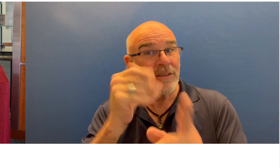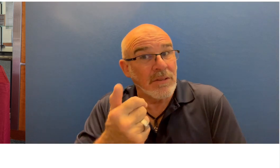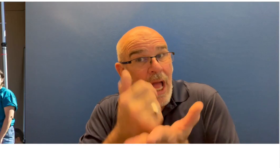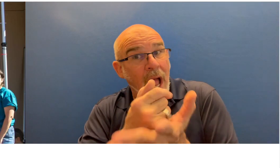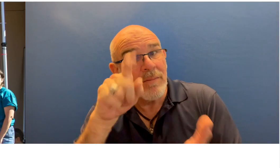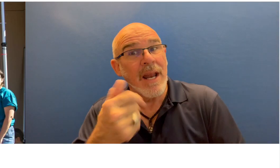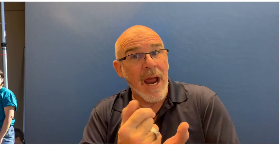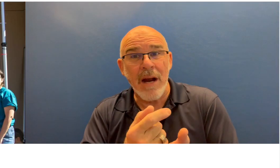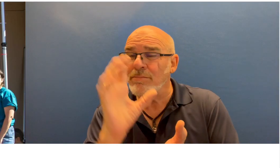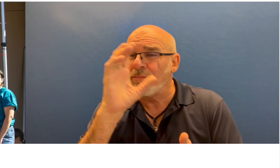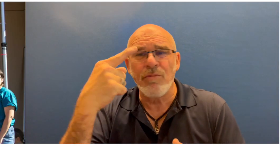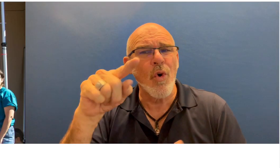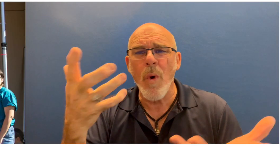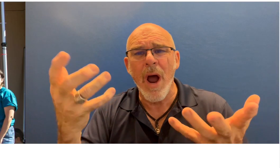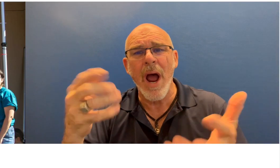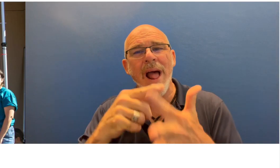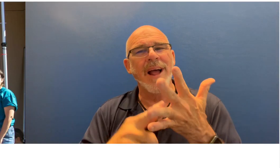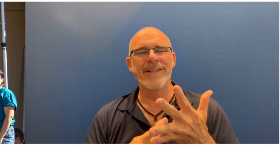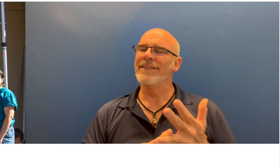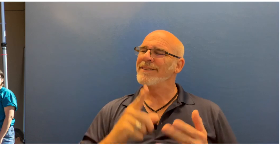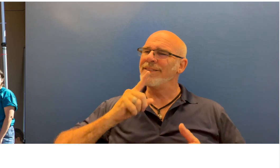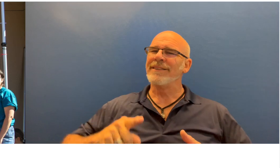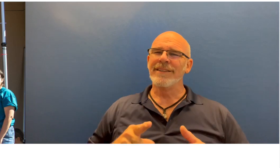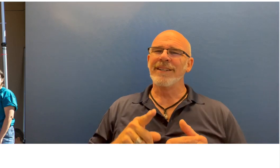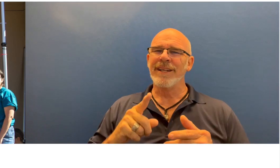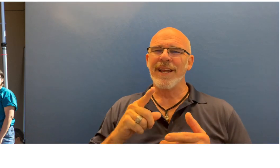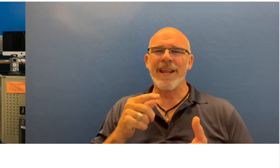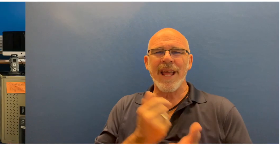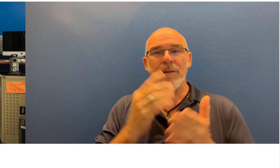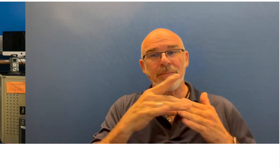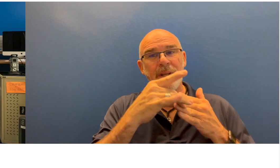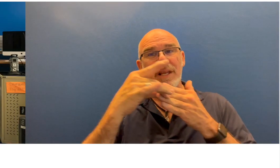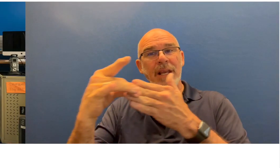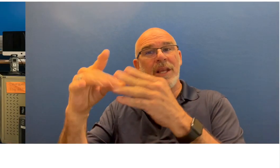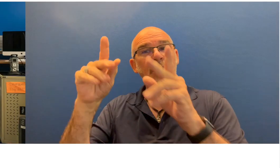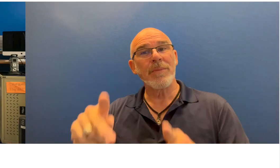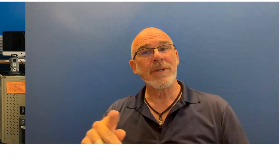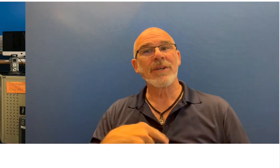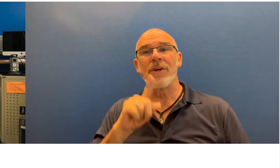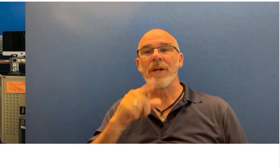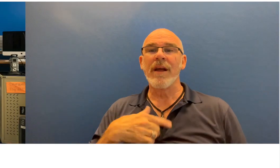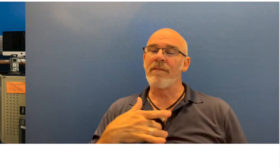Where can we help you find, and physically take them there. And in fact, that's one of the things I think our faculty are really known for.